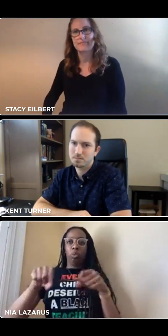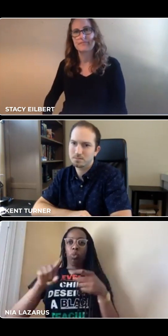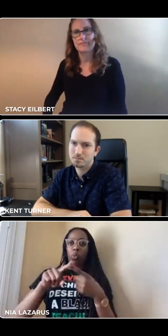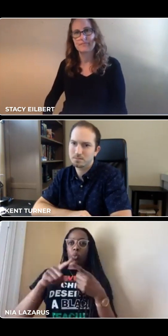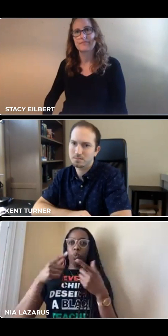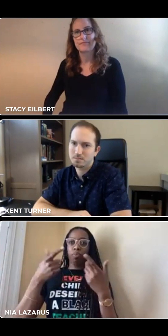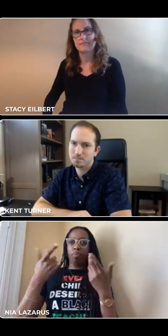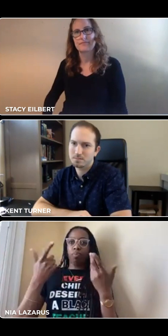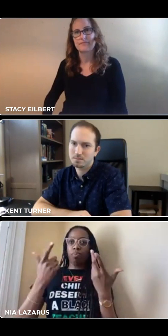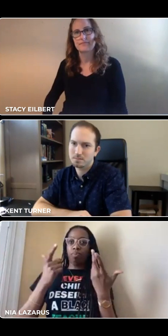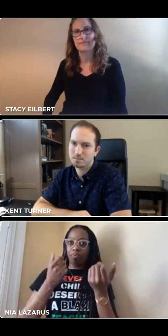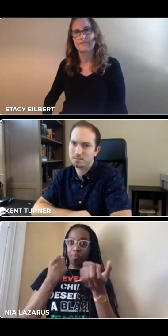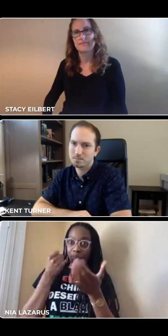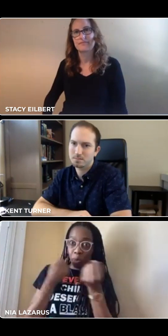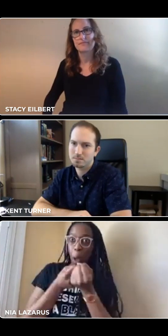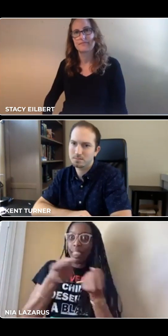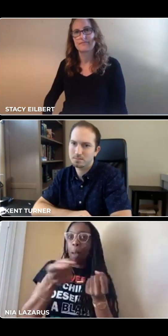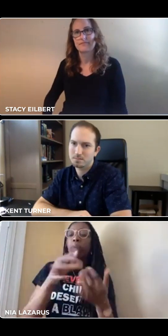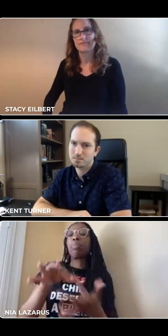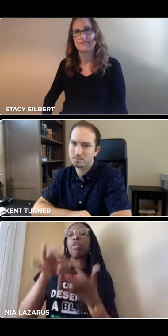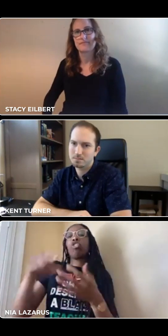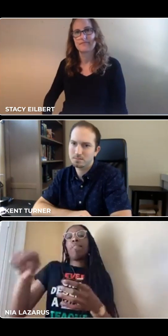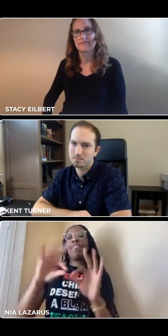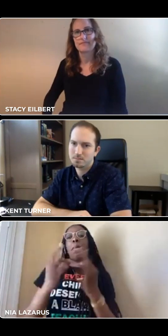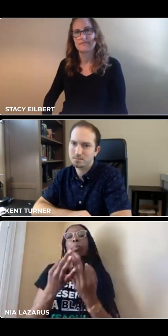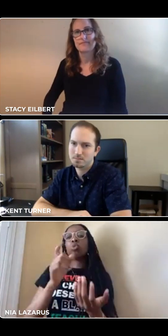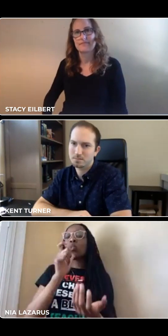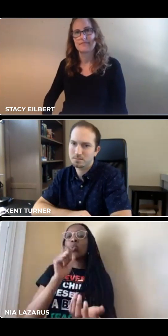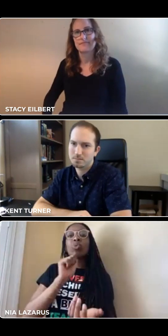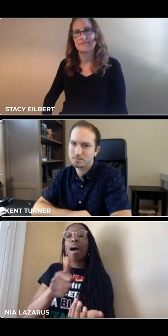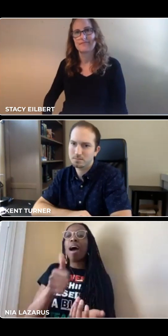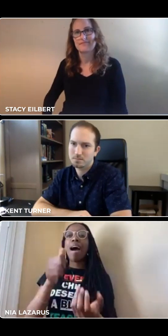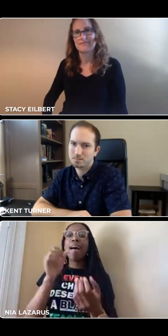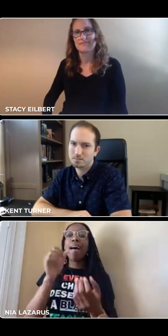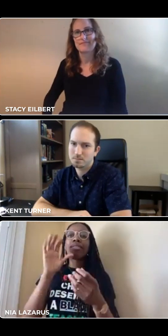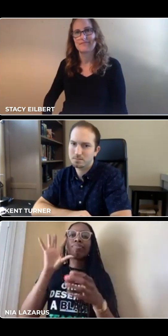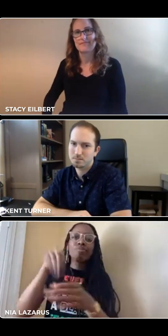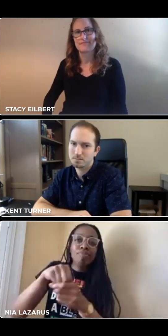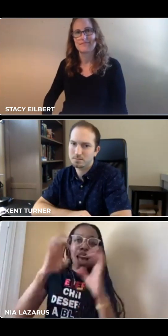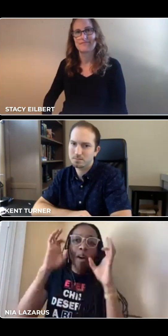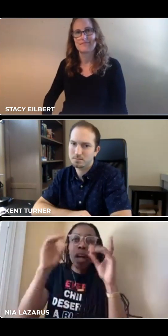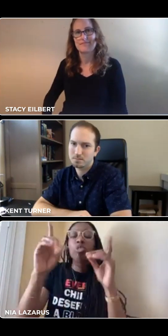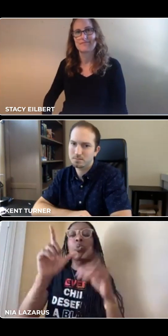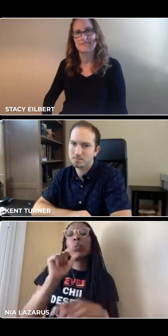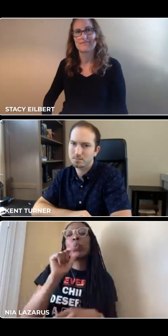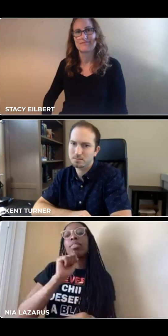But, I do feel just a bit frustrated. I feel like I can't provide the full support that